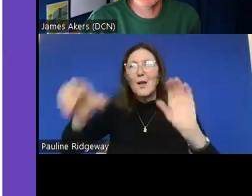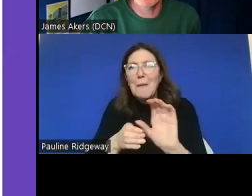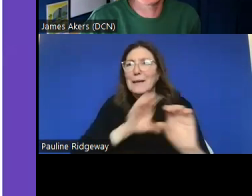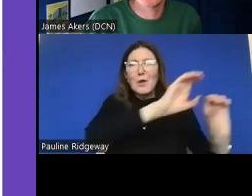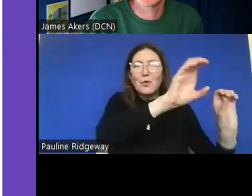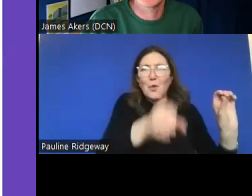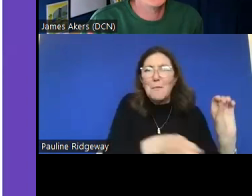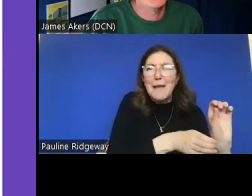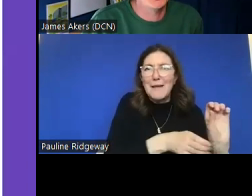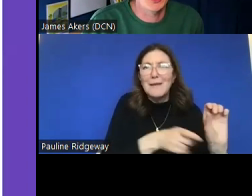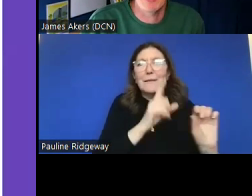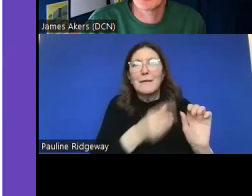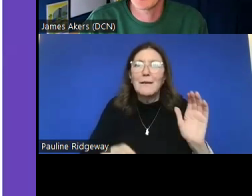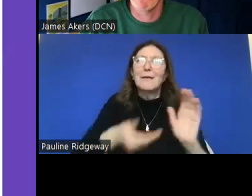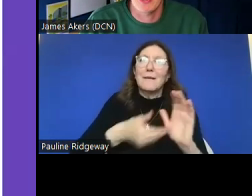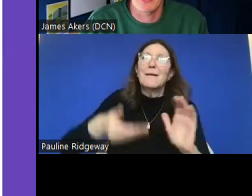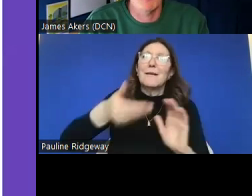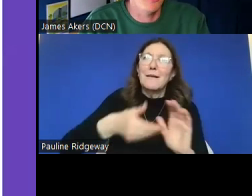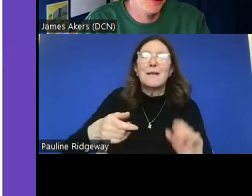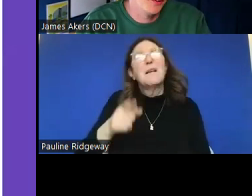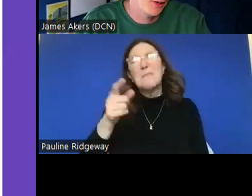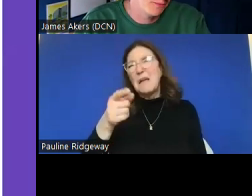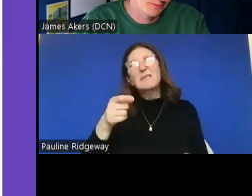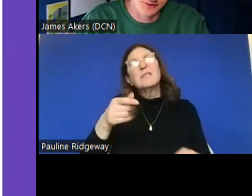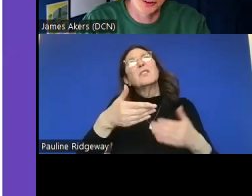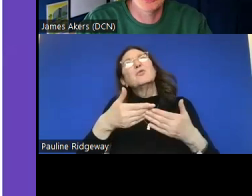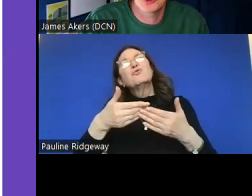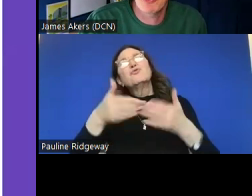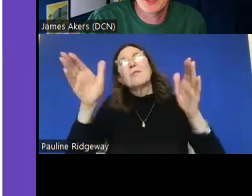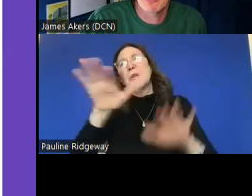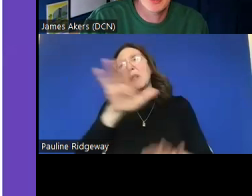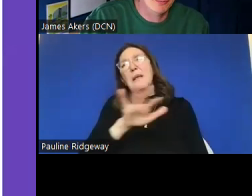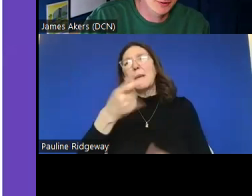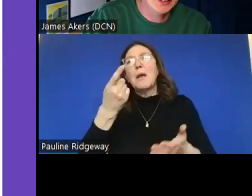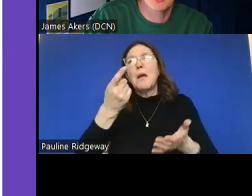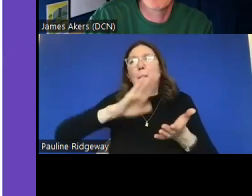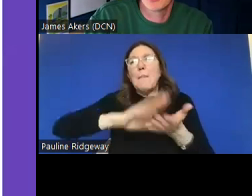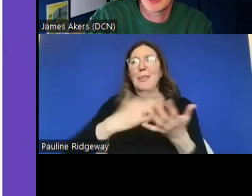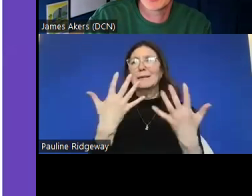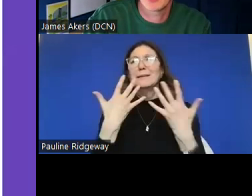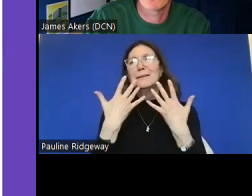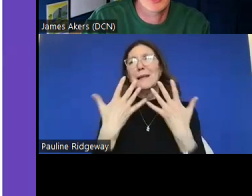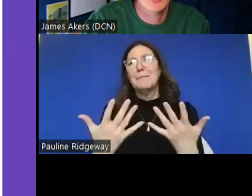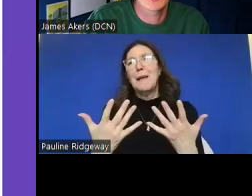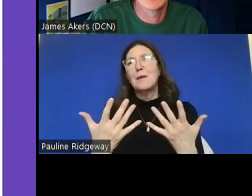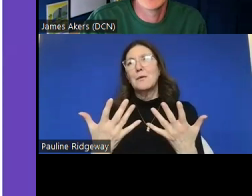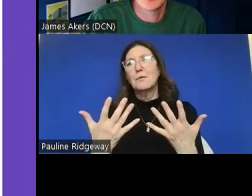For most websites, you're looking at about £10 a month to be compliant with this kind of tracking